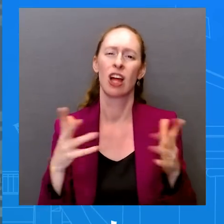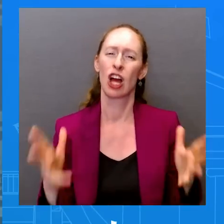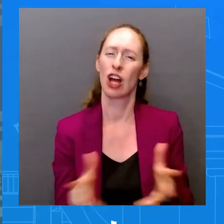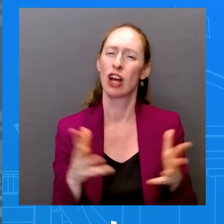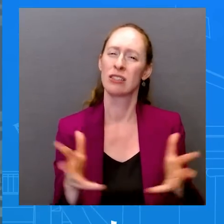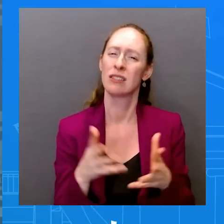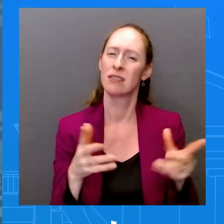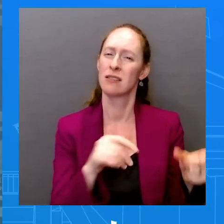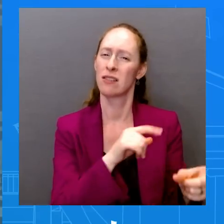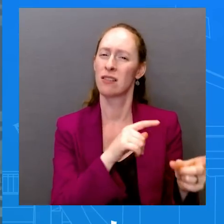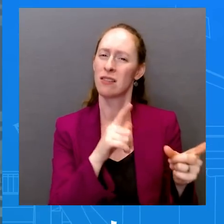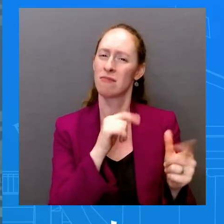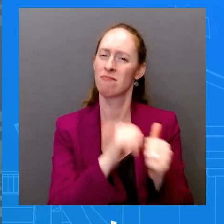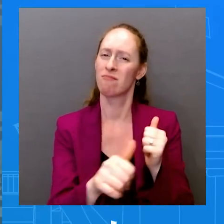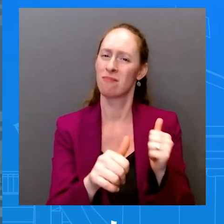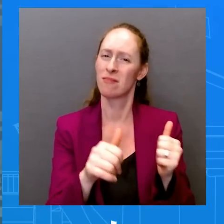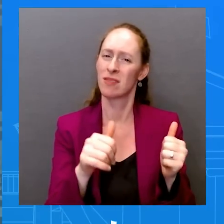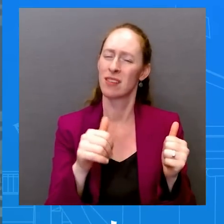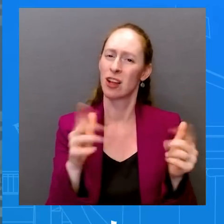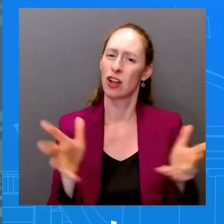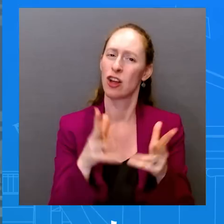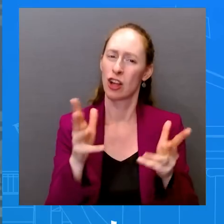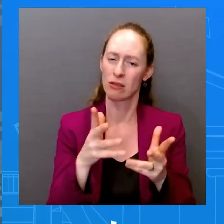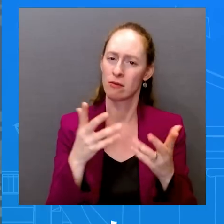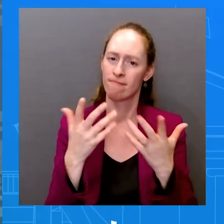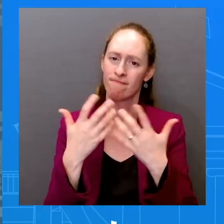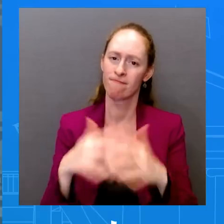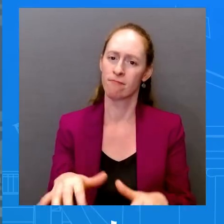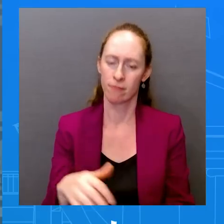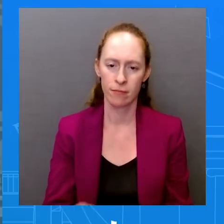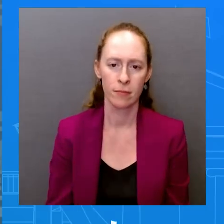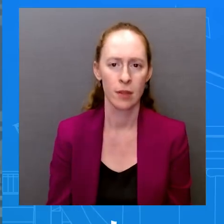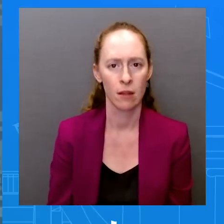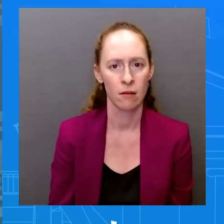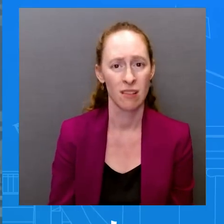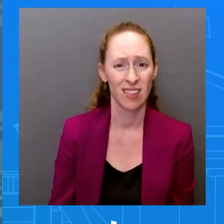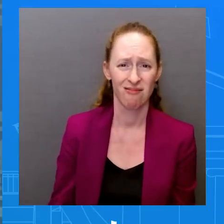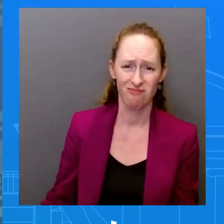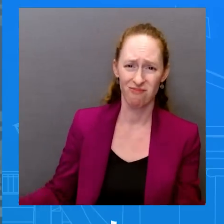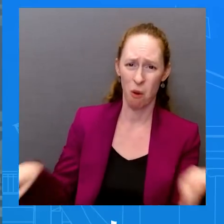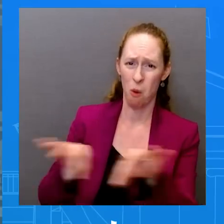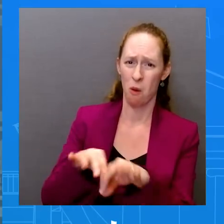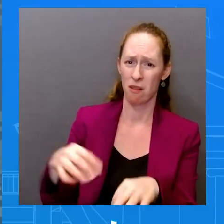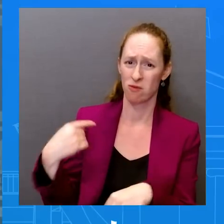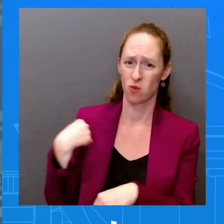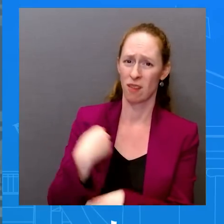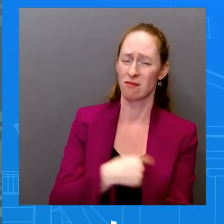And so that is a priority for this administration. We've been talking about that for months now. There's nothing new there.